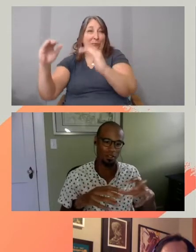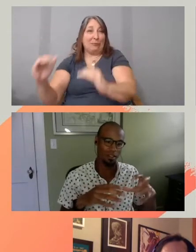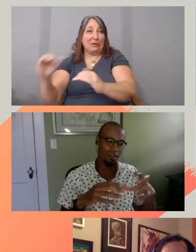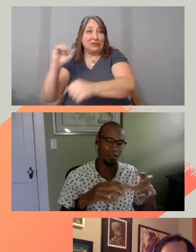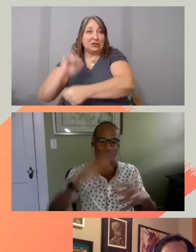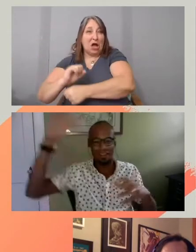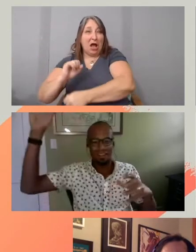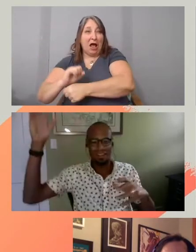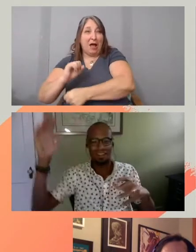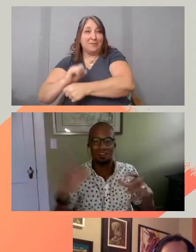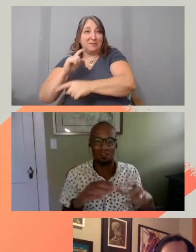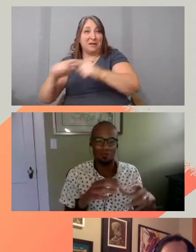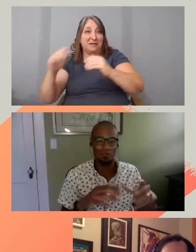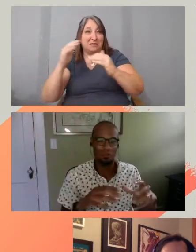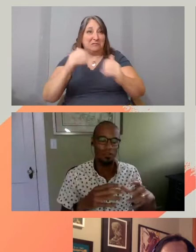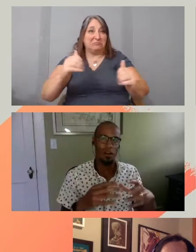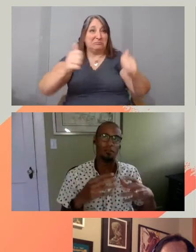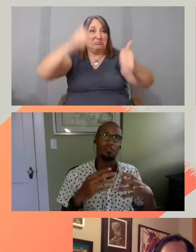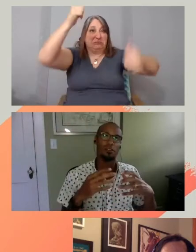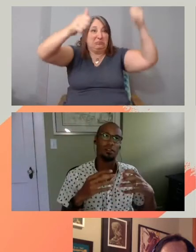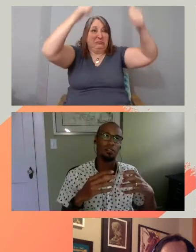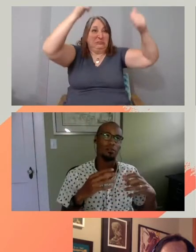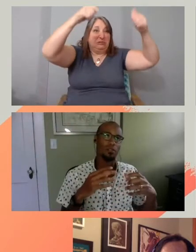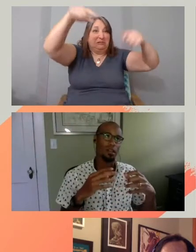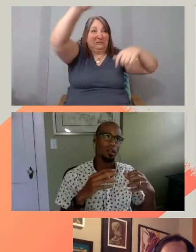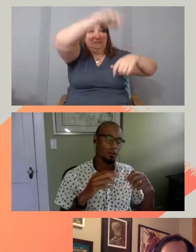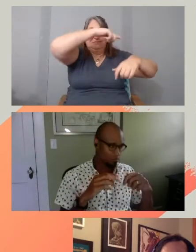But then, you know, often it seems like